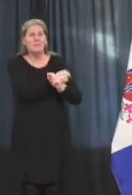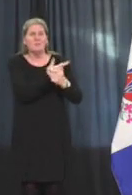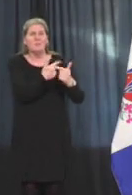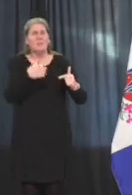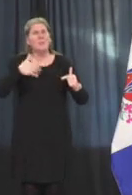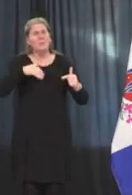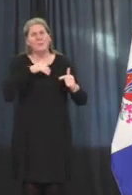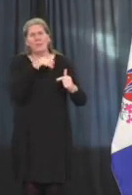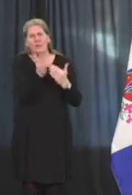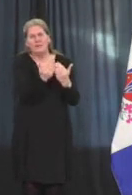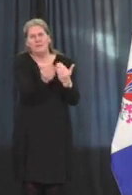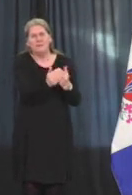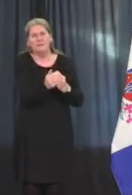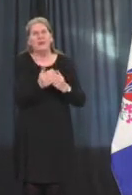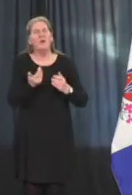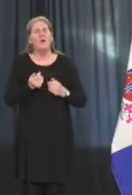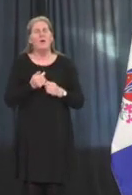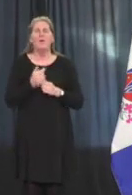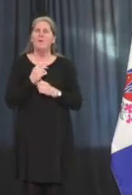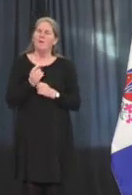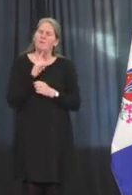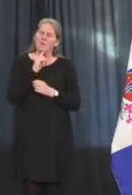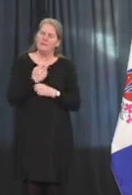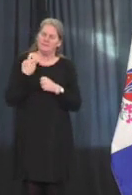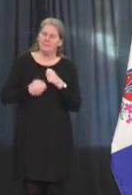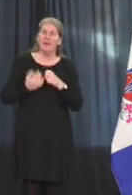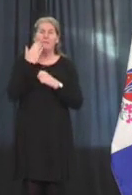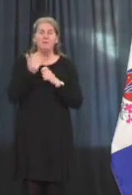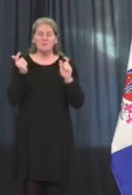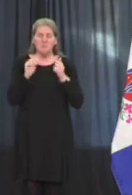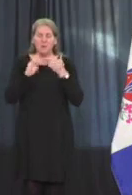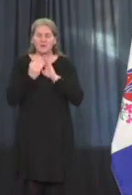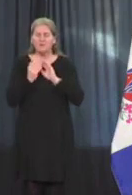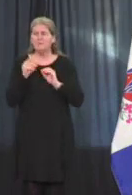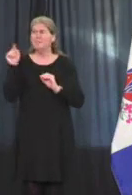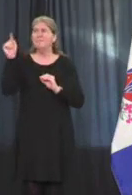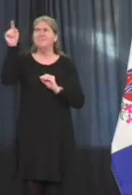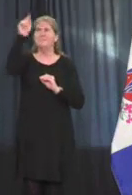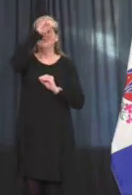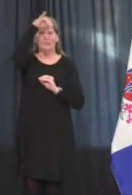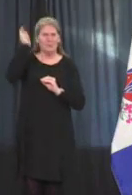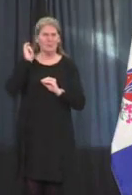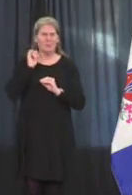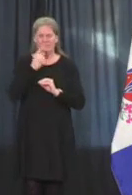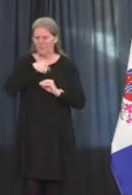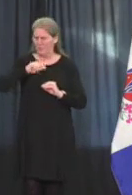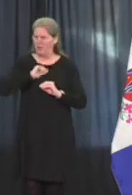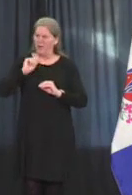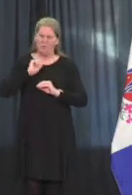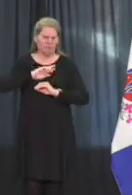FOR YUKON'S RURAL COMMUNITIES, WHICH WE NEED TO TAKE ALL STEPS TO PROTECT.